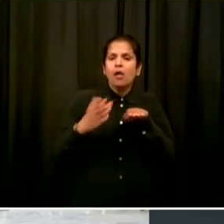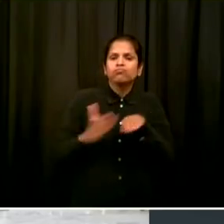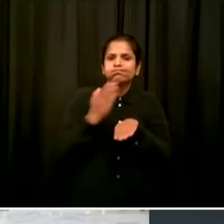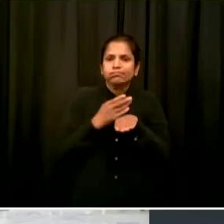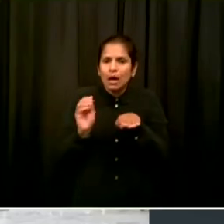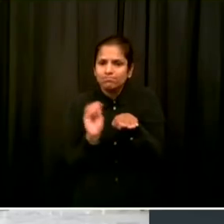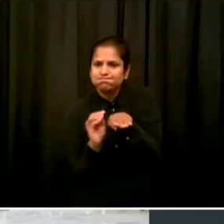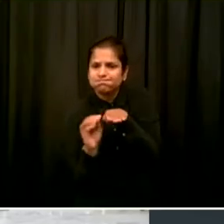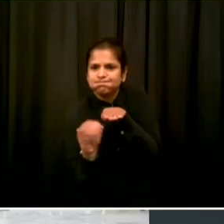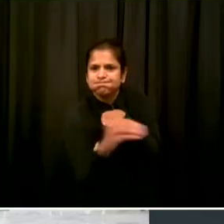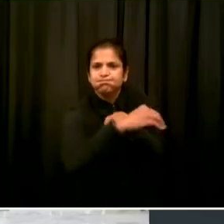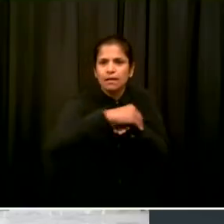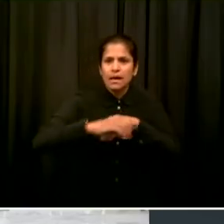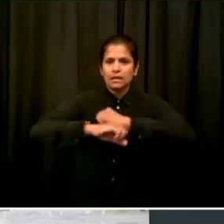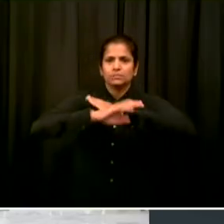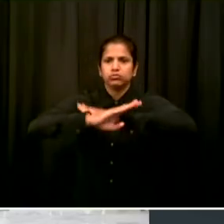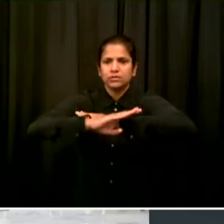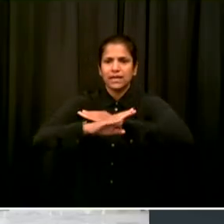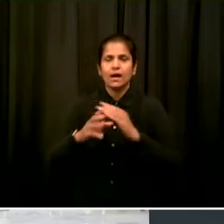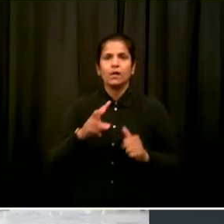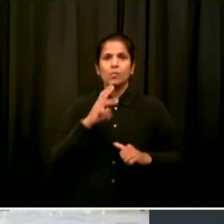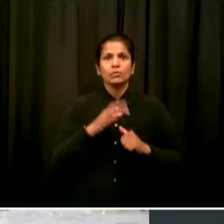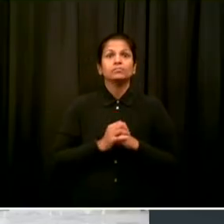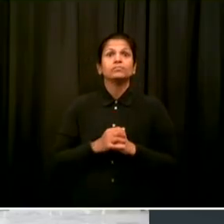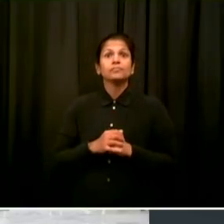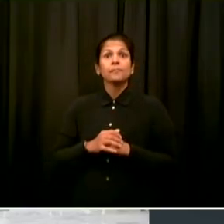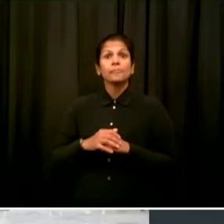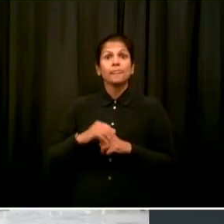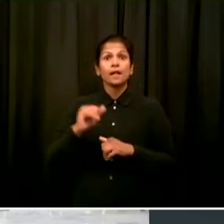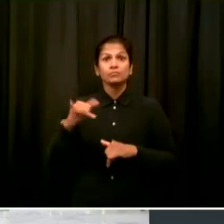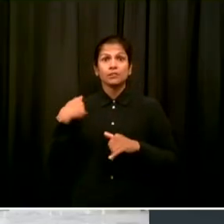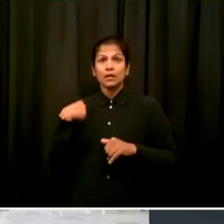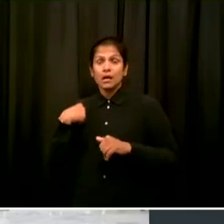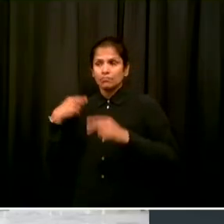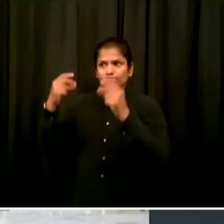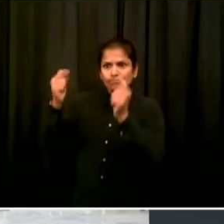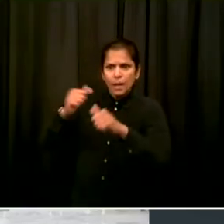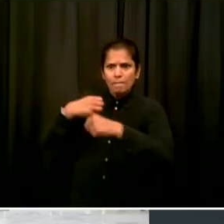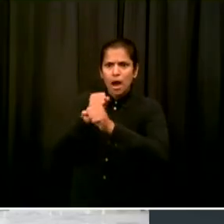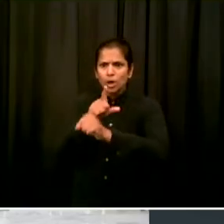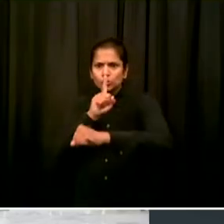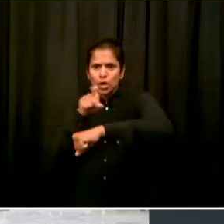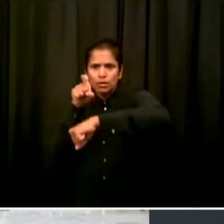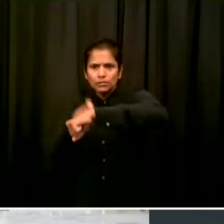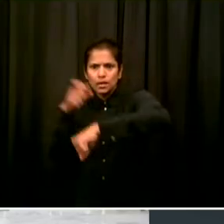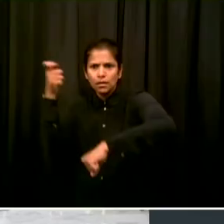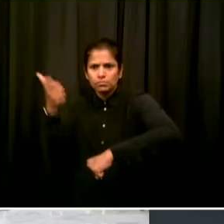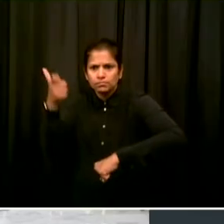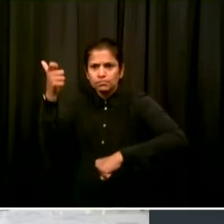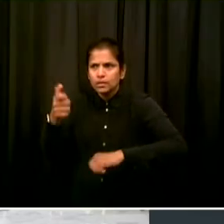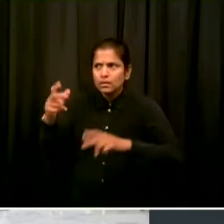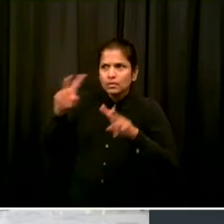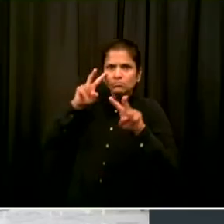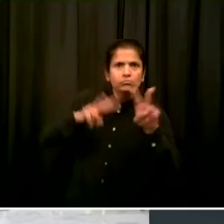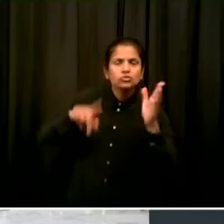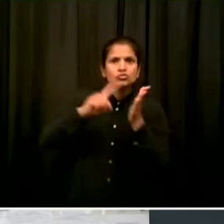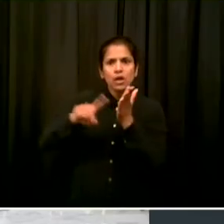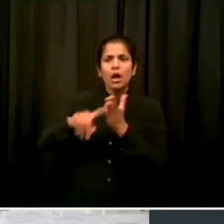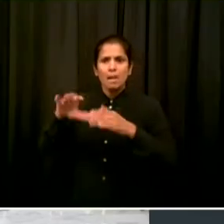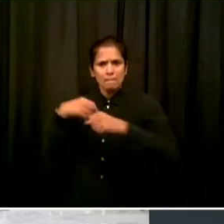FLOODING IN LOW- LYING REAAS AND WE ARE INOPTING HET LESSONS WE HAVE LEARNED FROM SANDY.